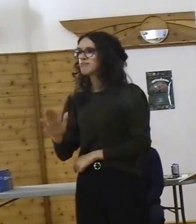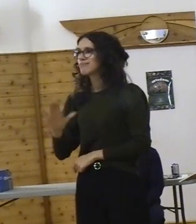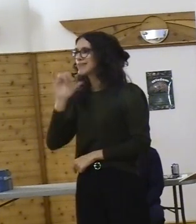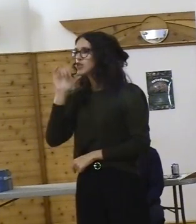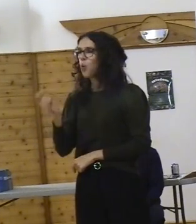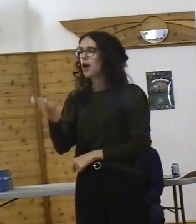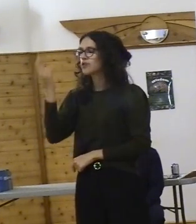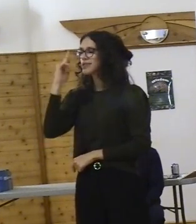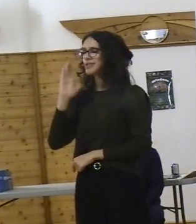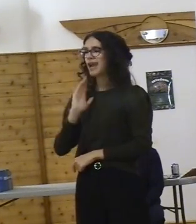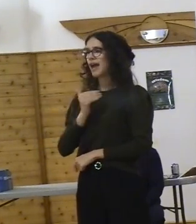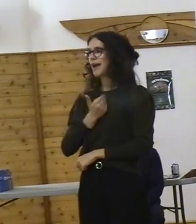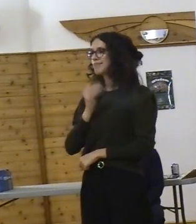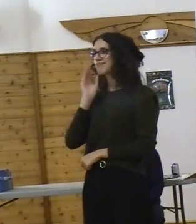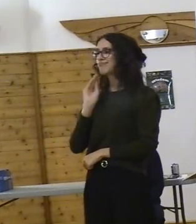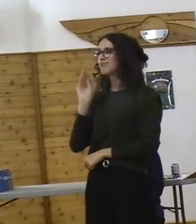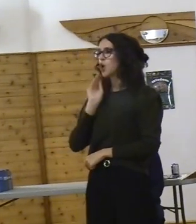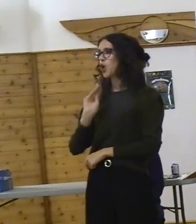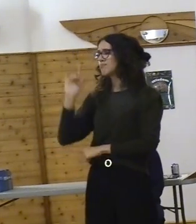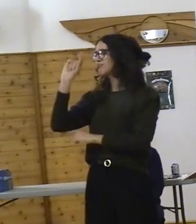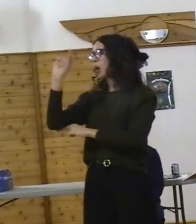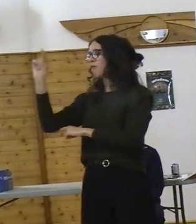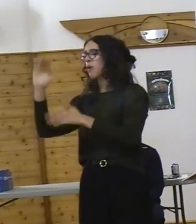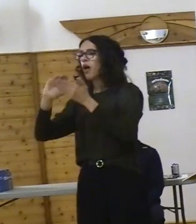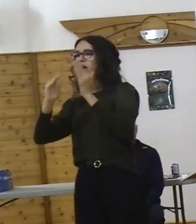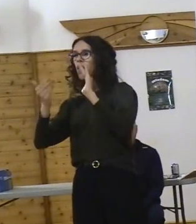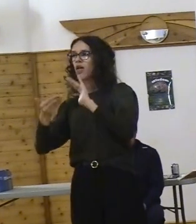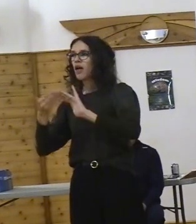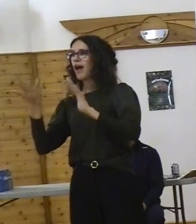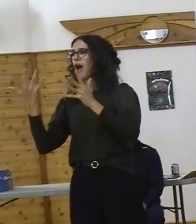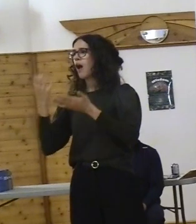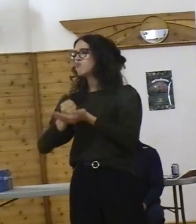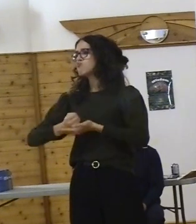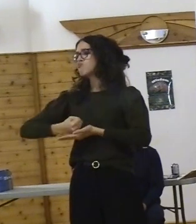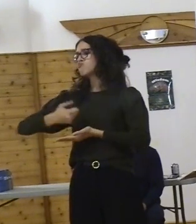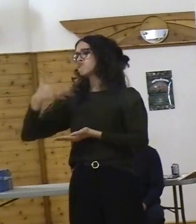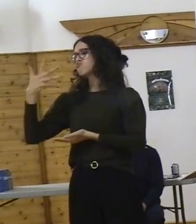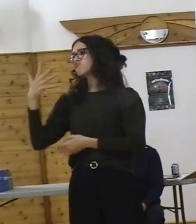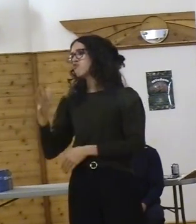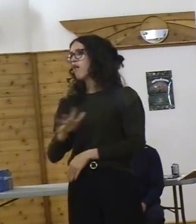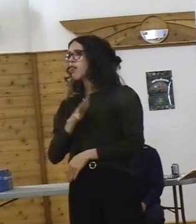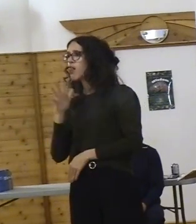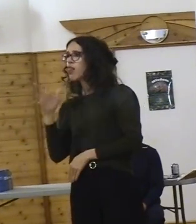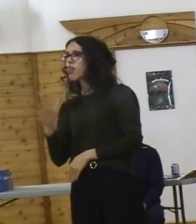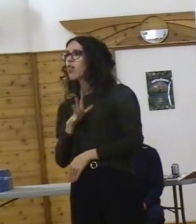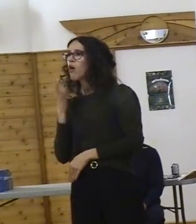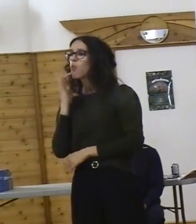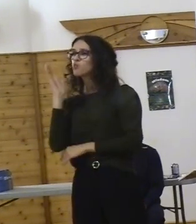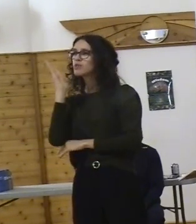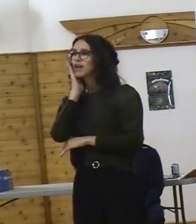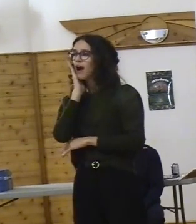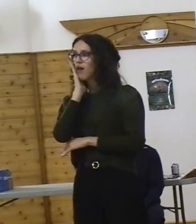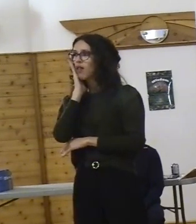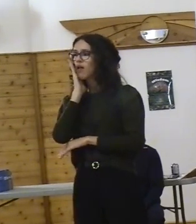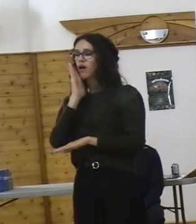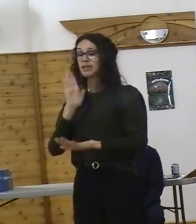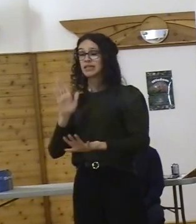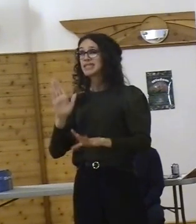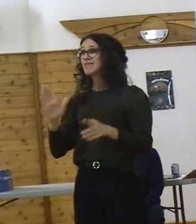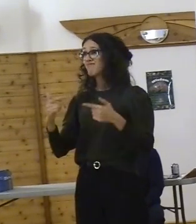Fancy hotels. I was scared in Toronto.